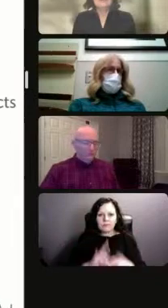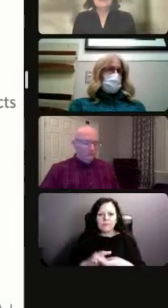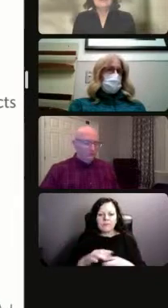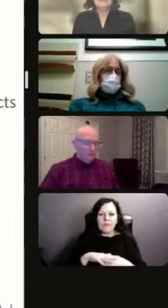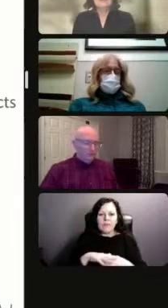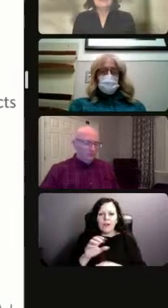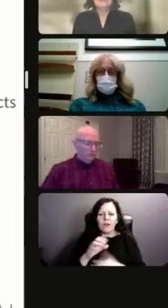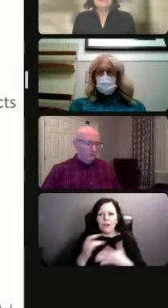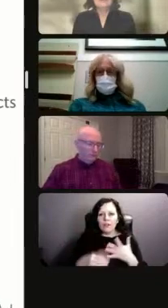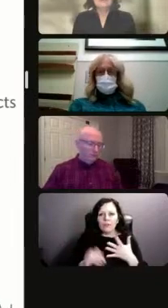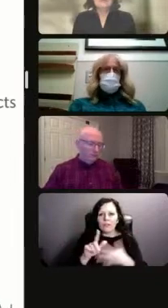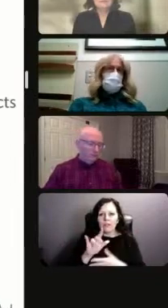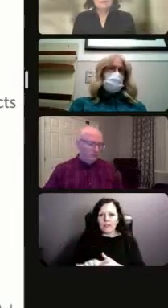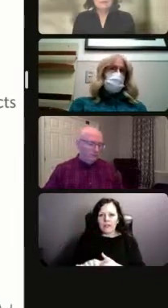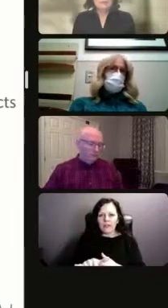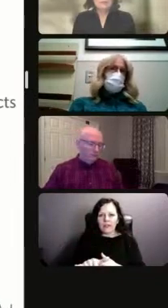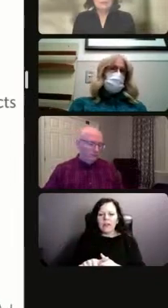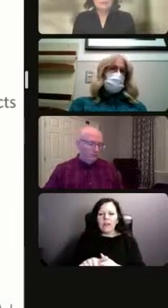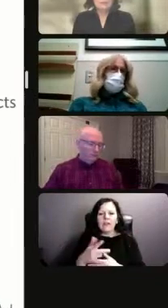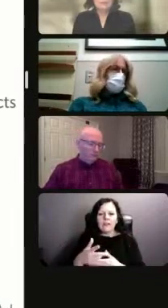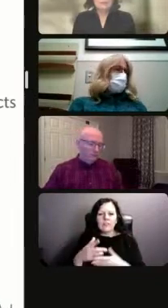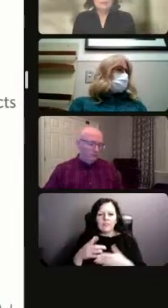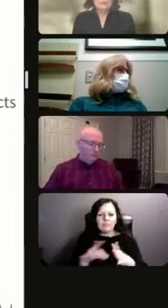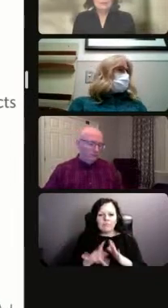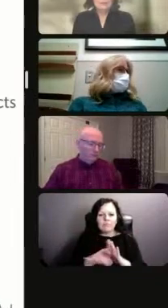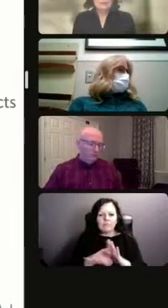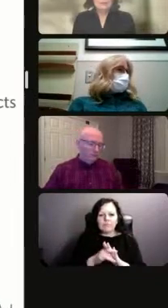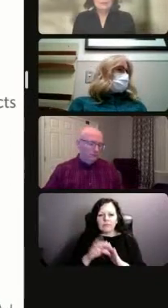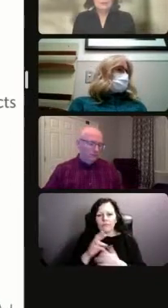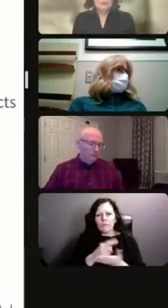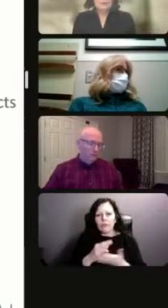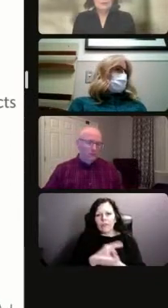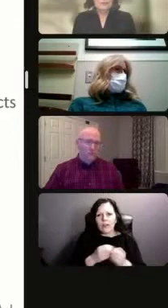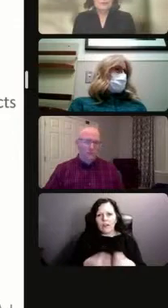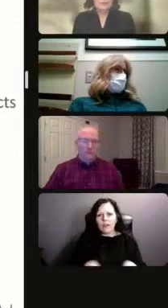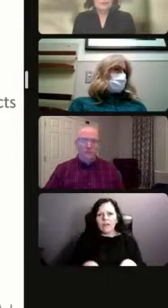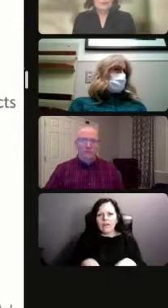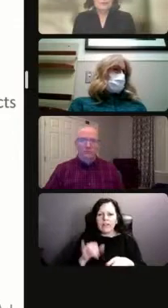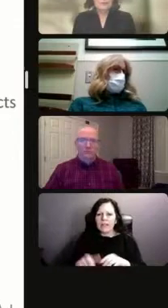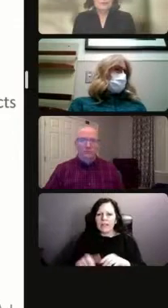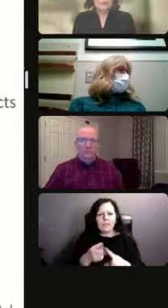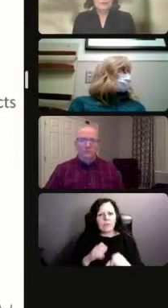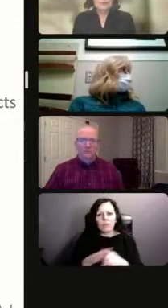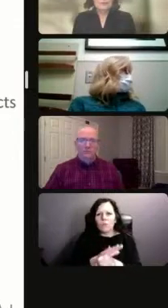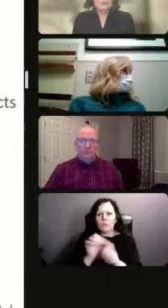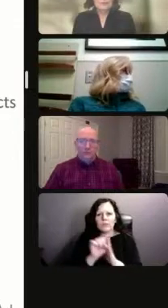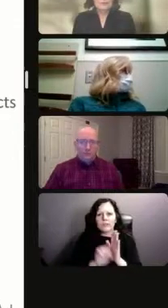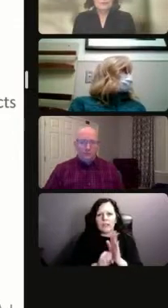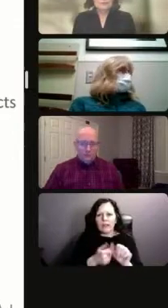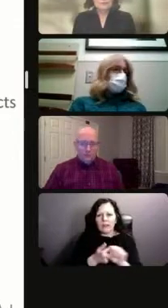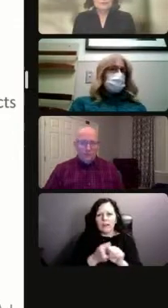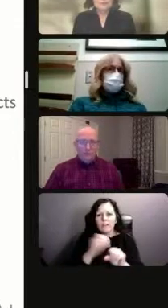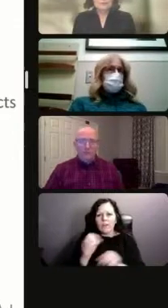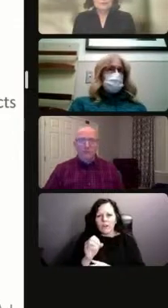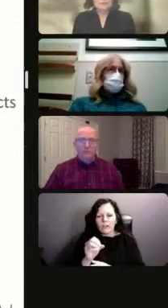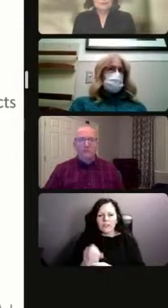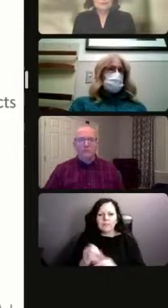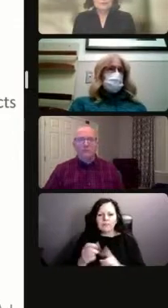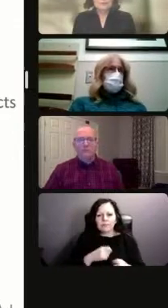THANK YOU. THAT IS THE I LOVE THAT OPTION